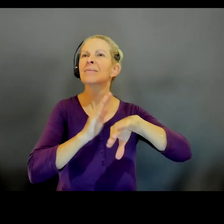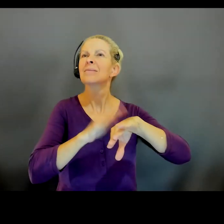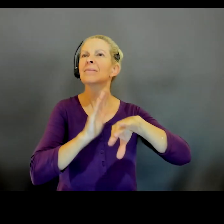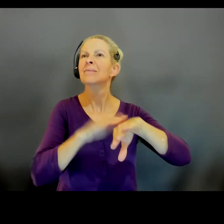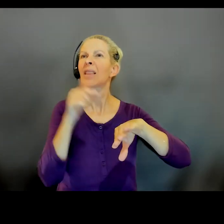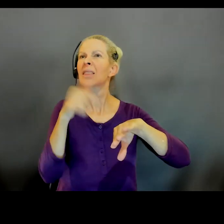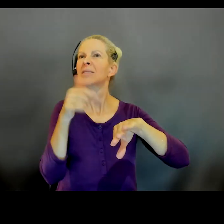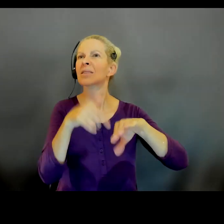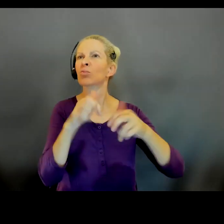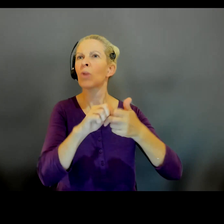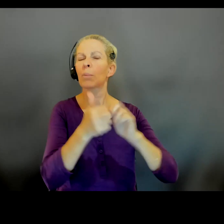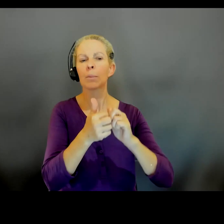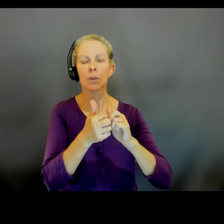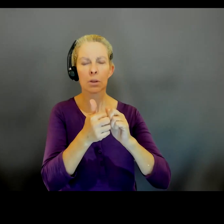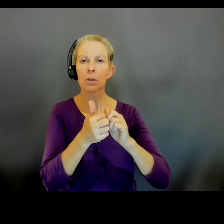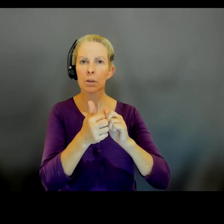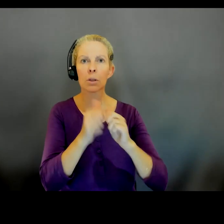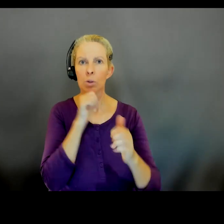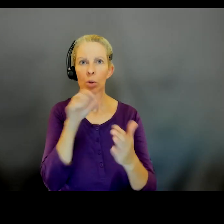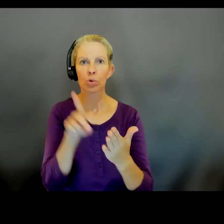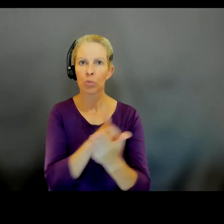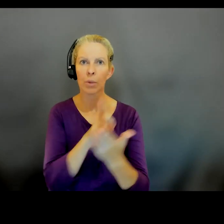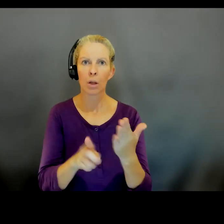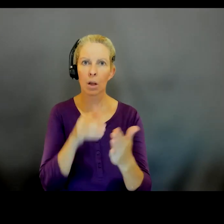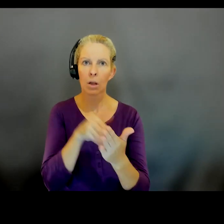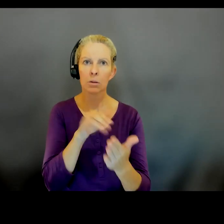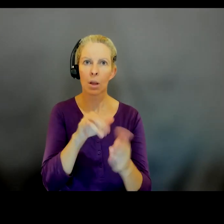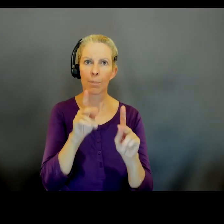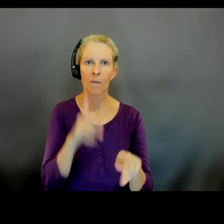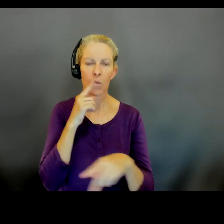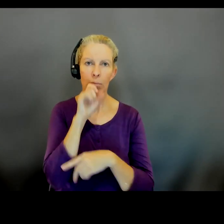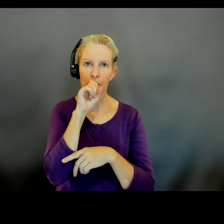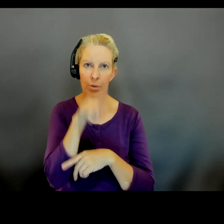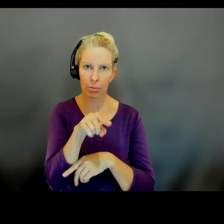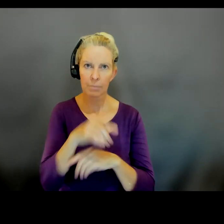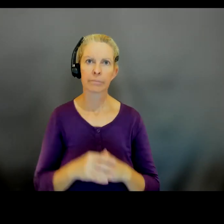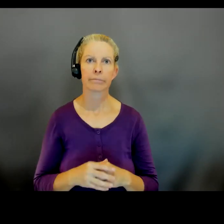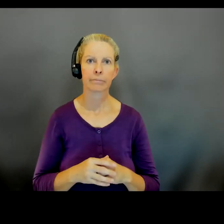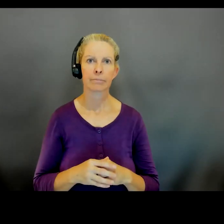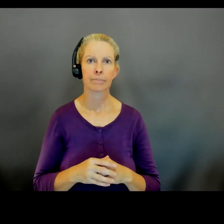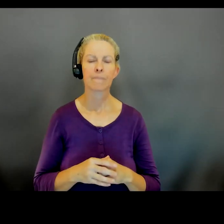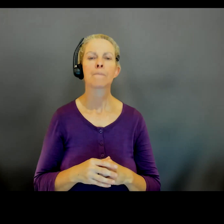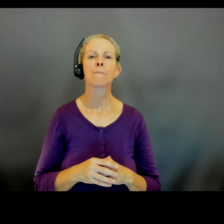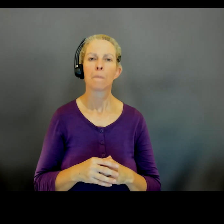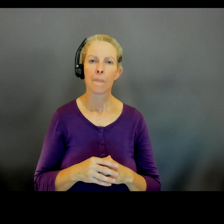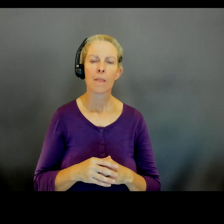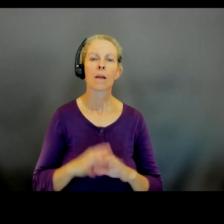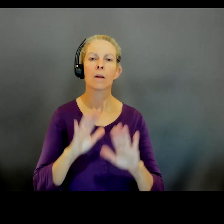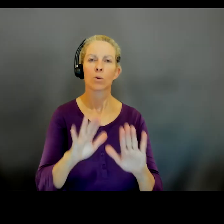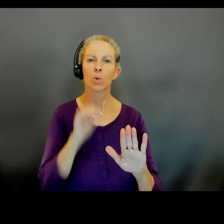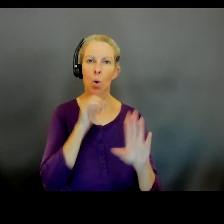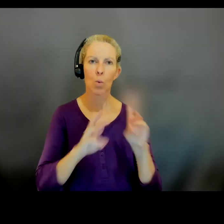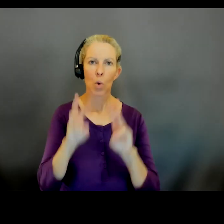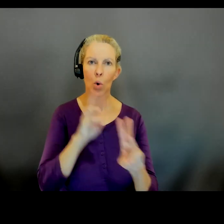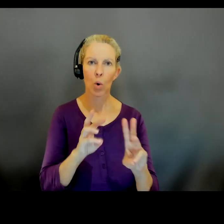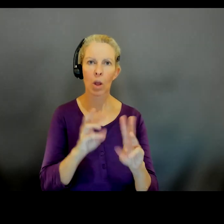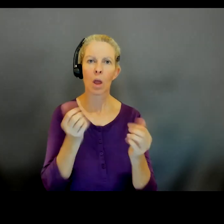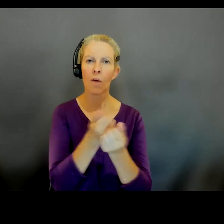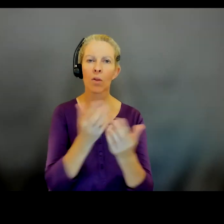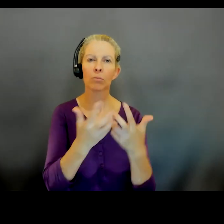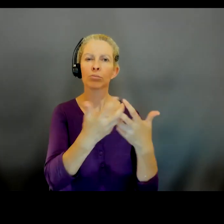there is hope. You will get a process down that makes sense. For everyone. And will